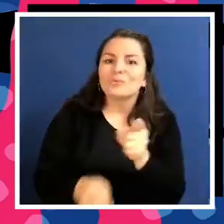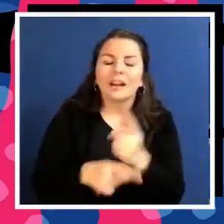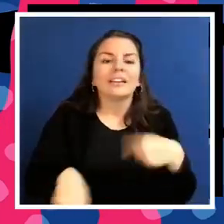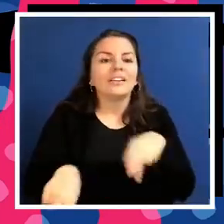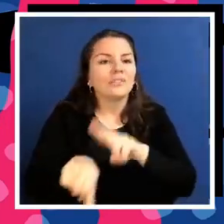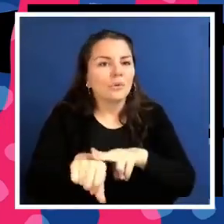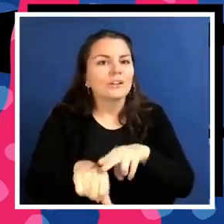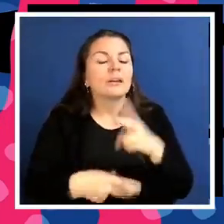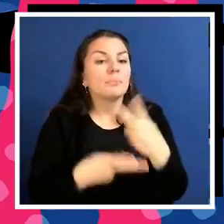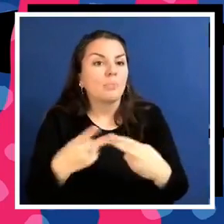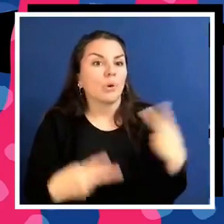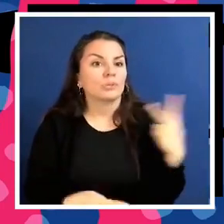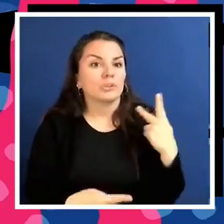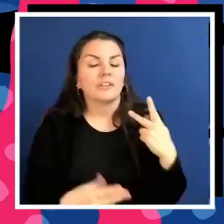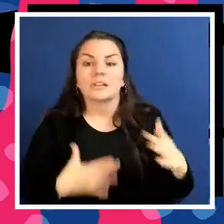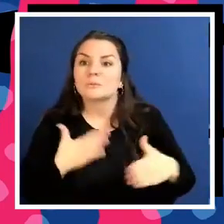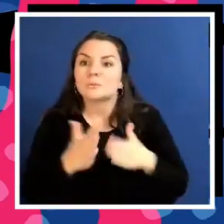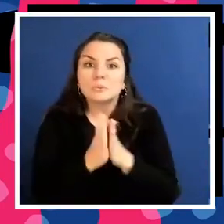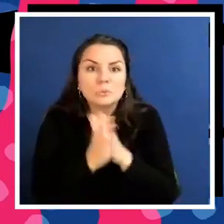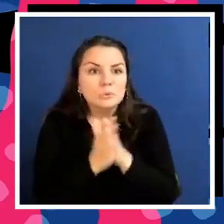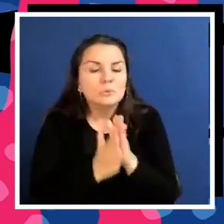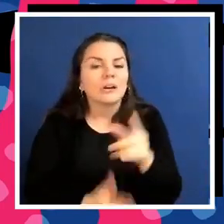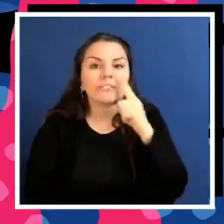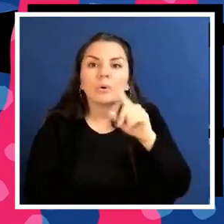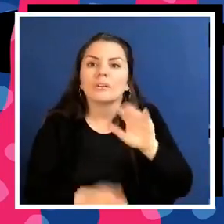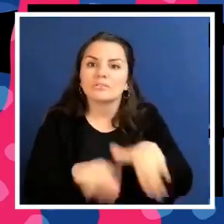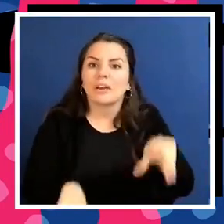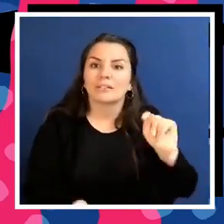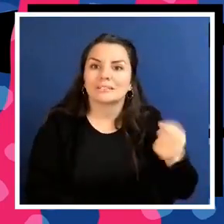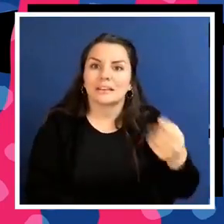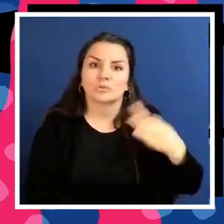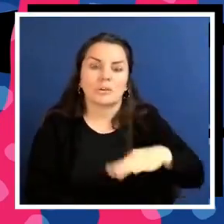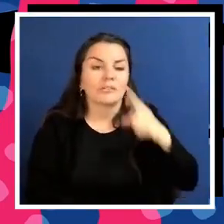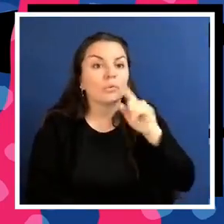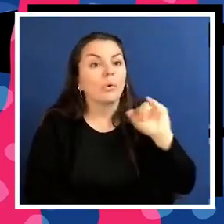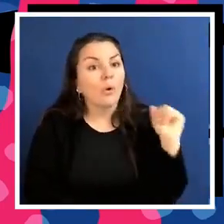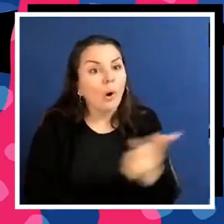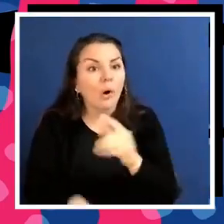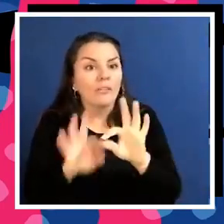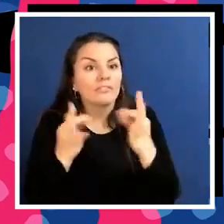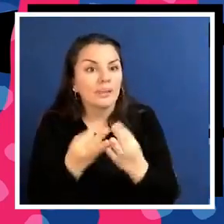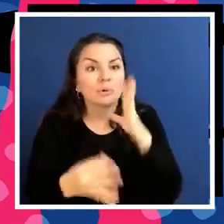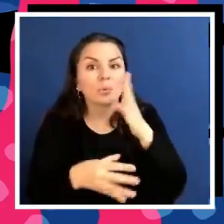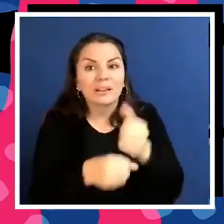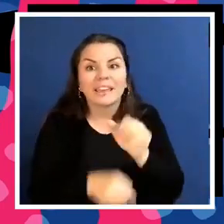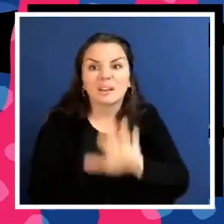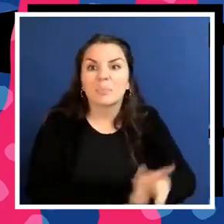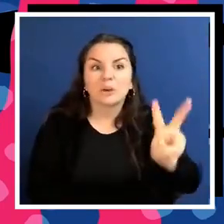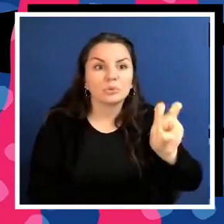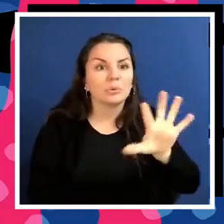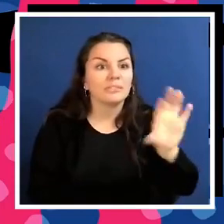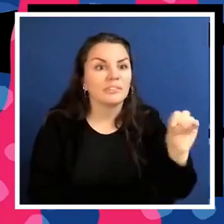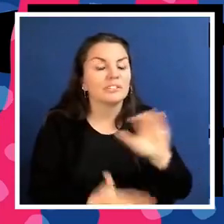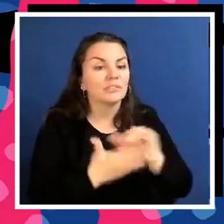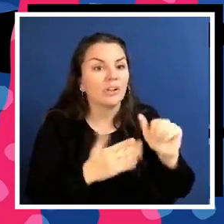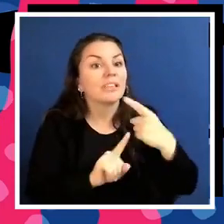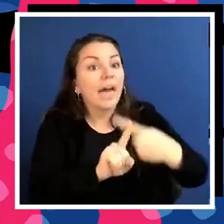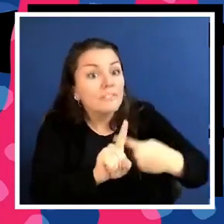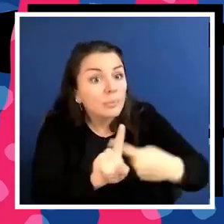THREE.